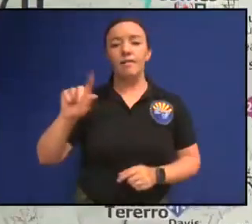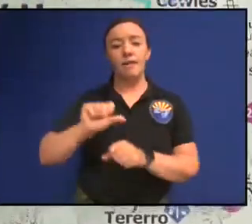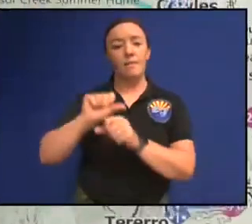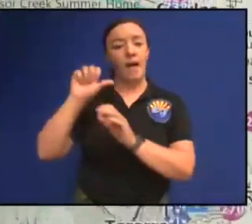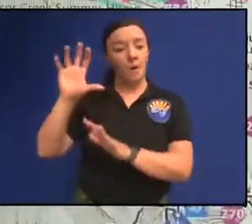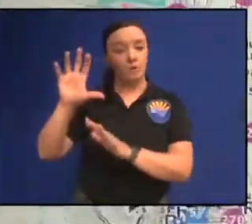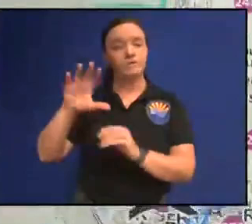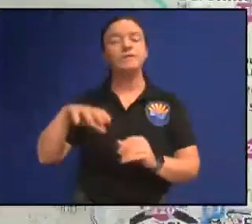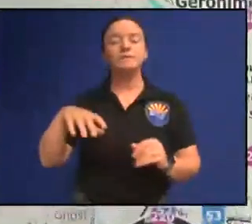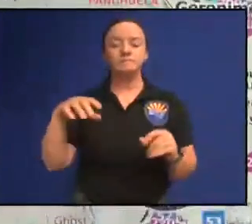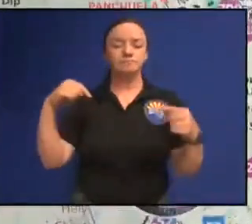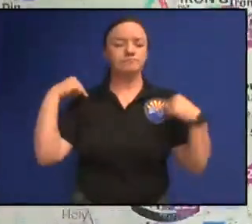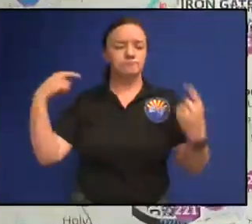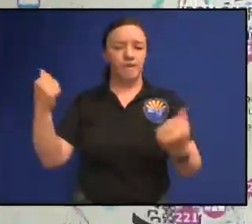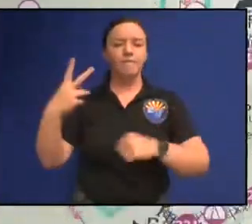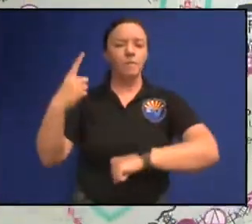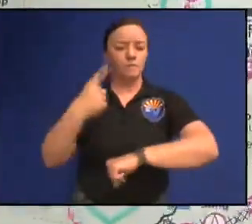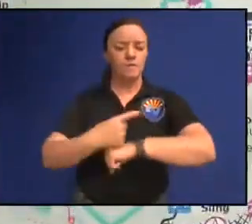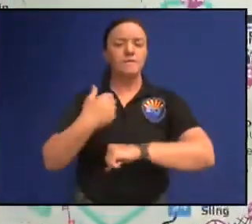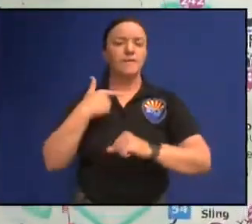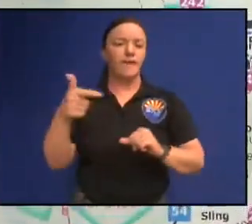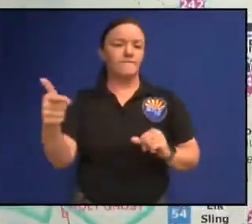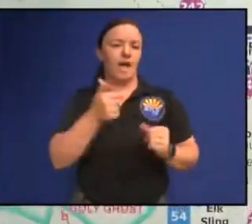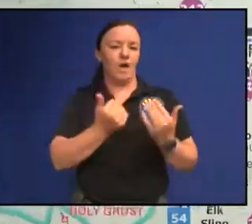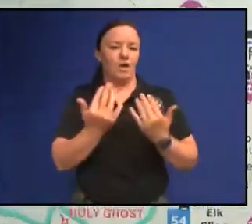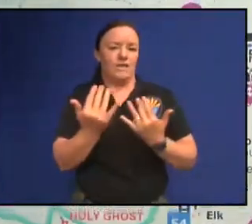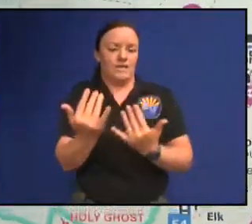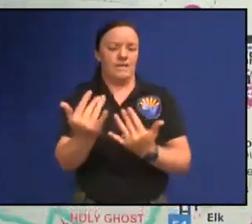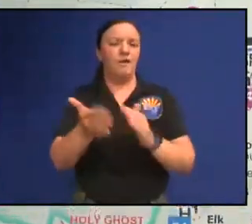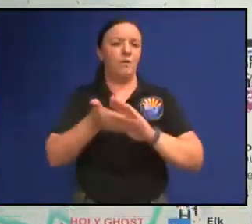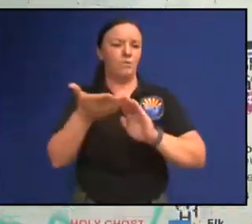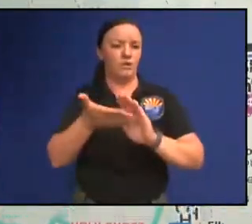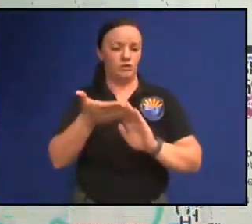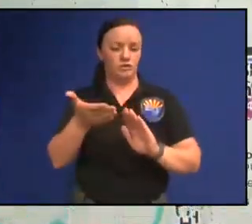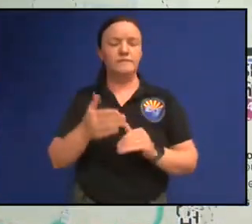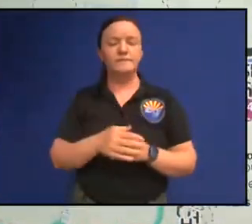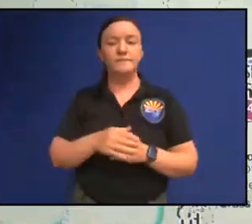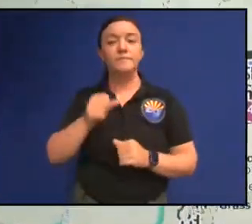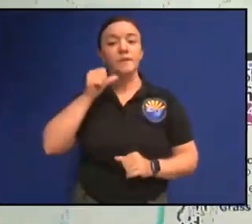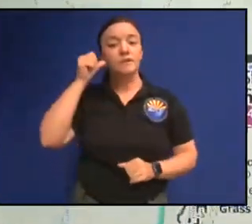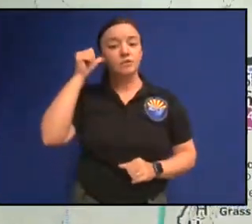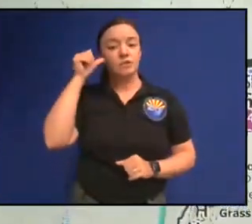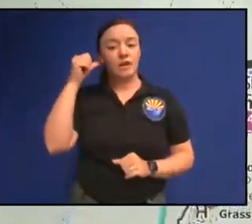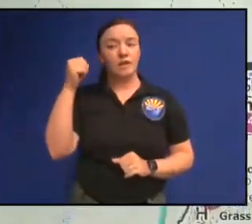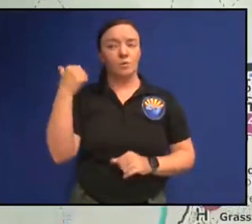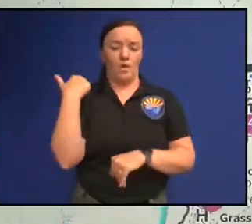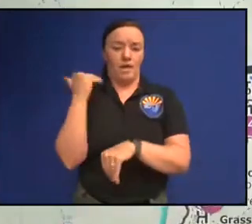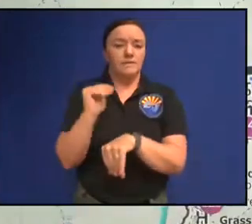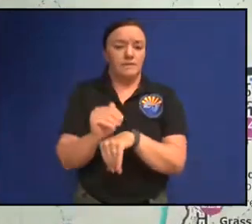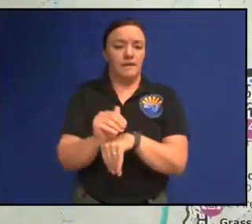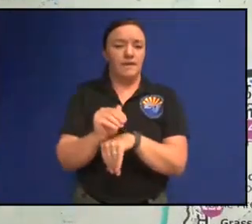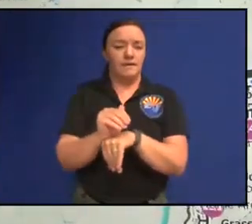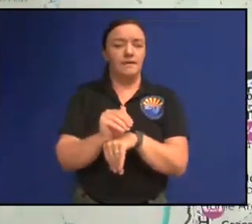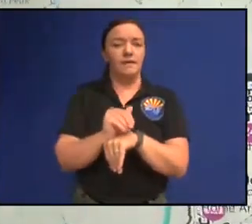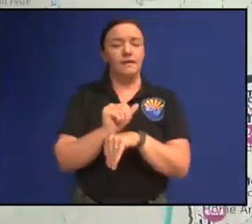THE LAST FEW DAYS. THAT OPERATION YESTERDAY EVENING WAS ABLE TO GET TO A PLACE WHERE THERE WAS A FUEL-TYPE CHANGE AND FELT VERY